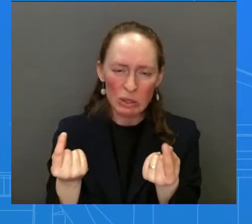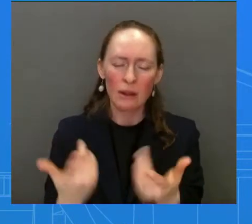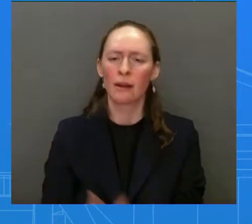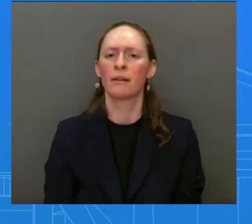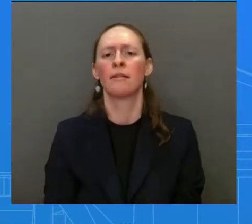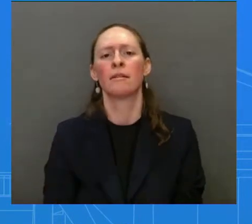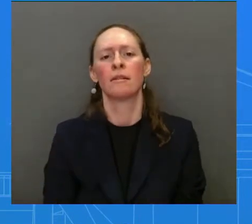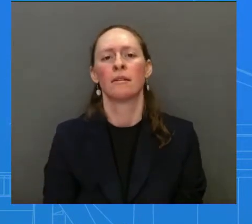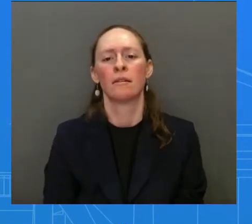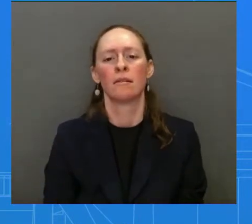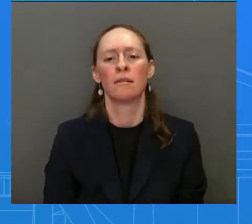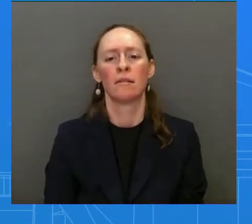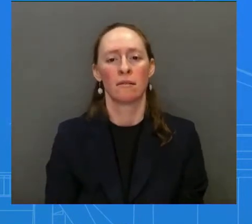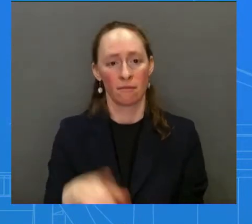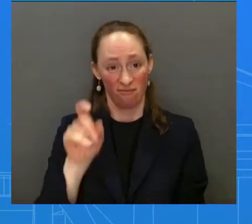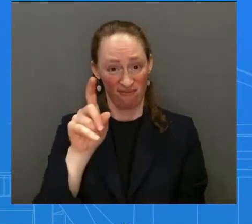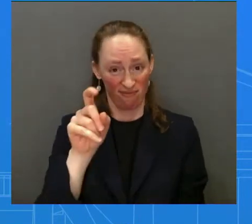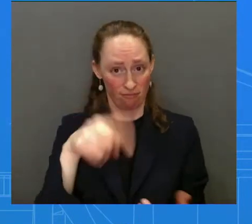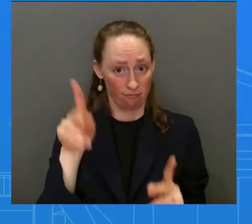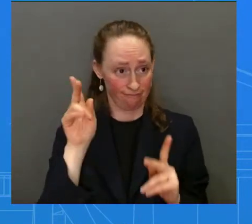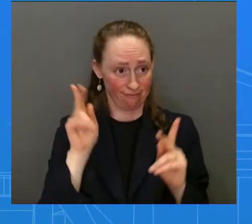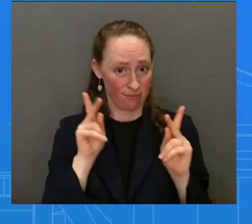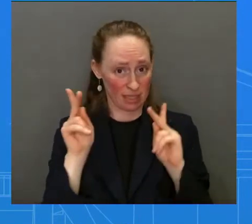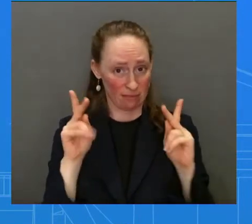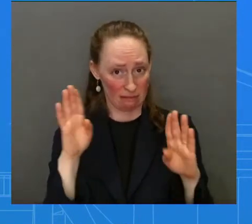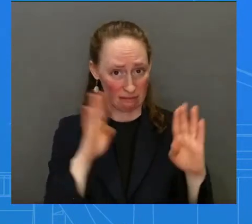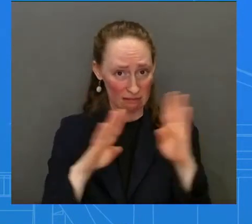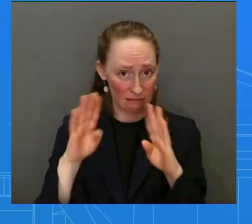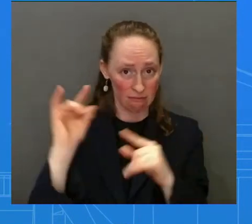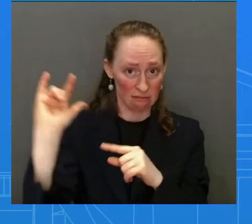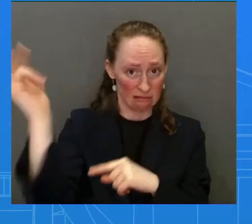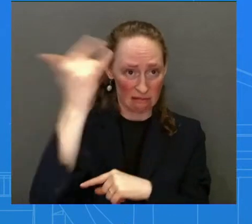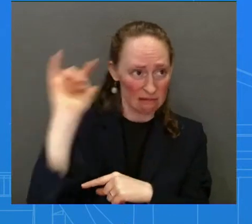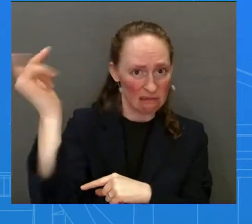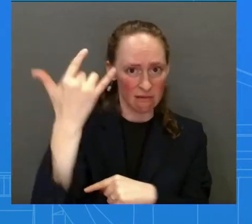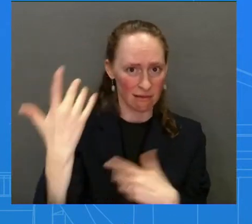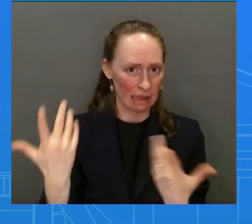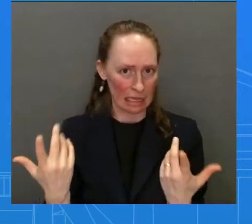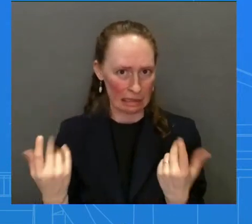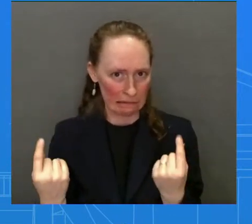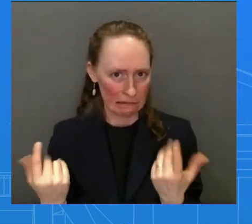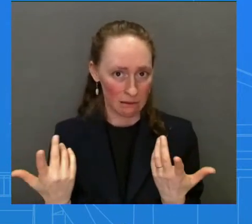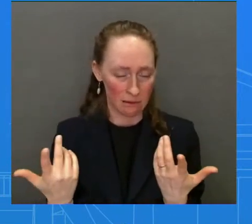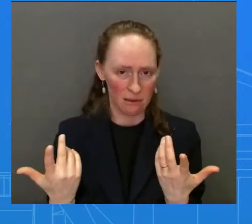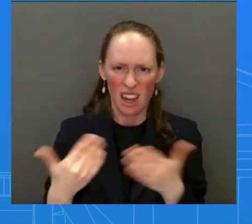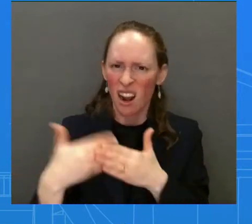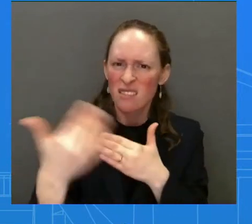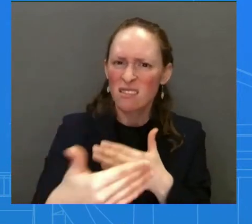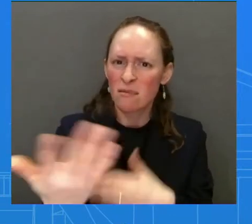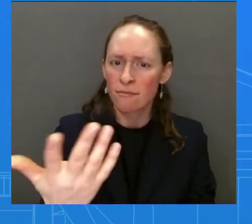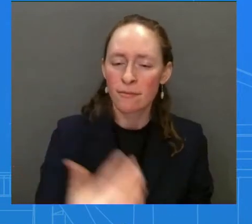Ms. Jean-Pierre: So, FAA needs -- they need -- they need a confirmed administrator, period. Like, that's what they need.